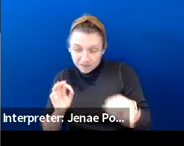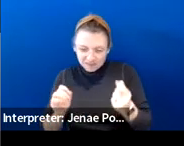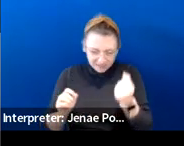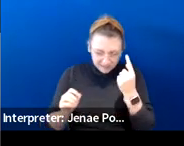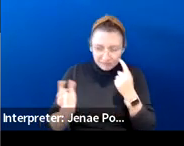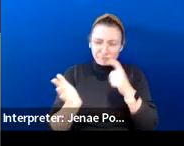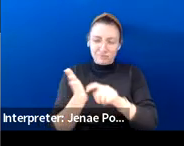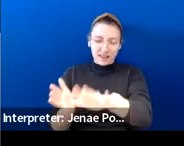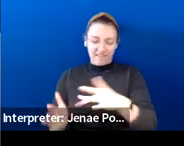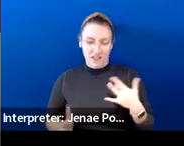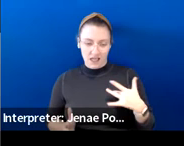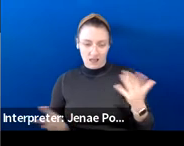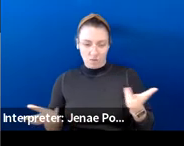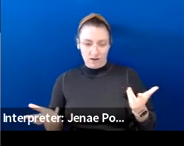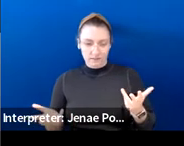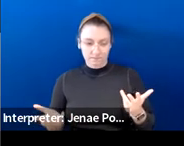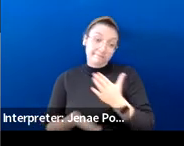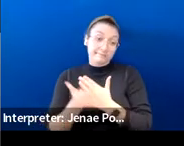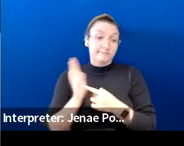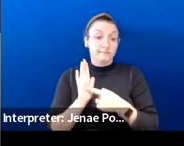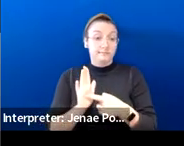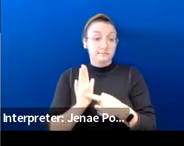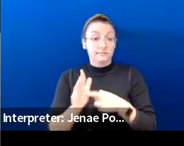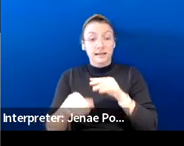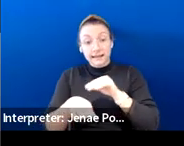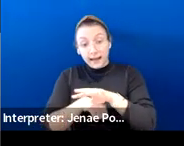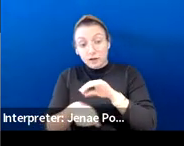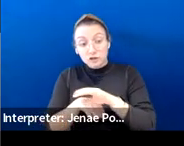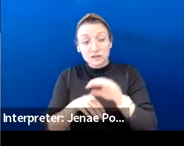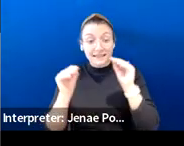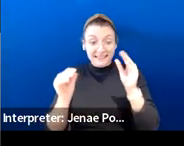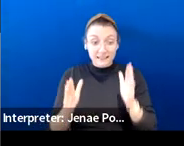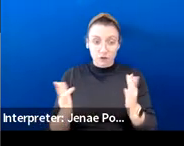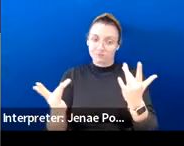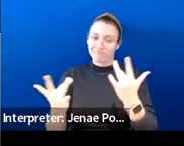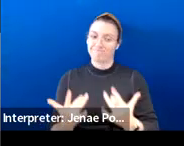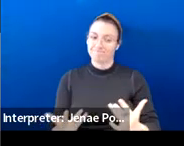Some examples of empathy as when counselors and teachers showed me empathy through my troubled times.